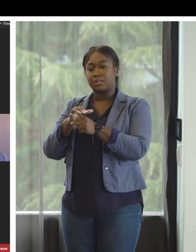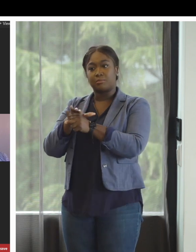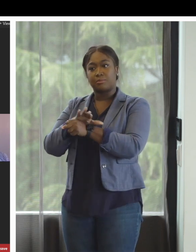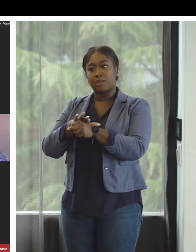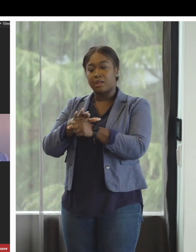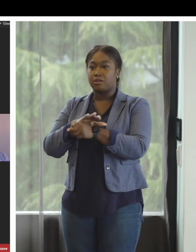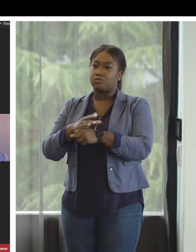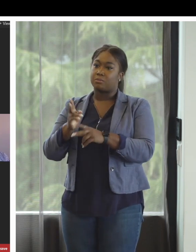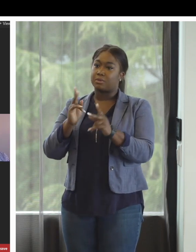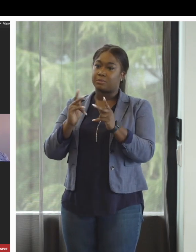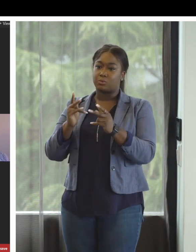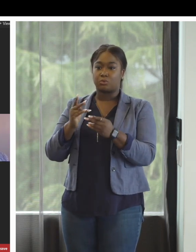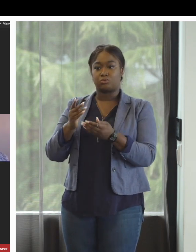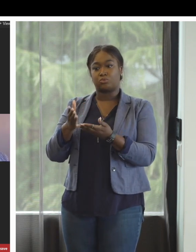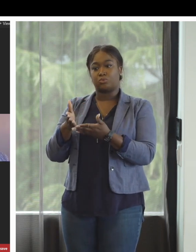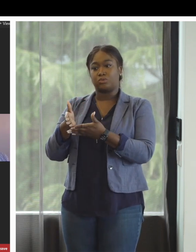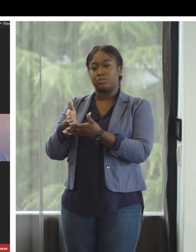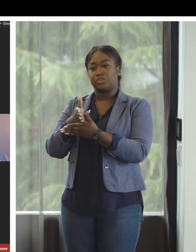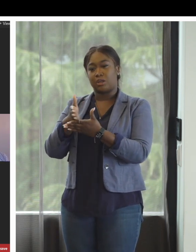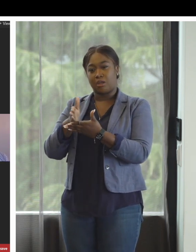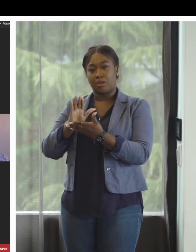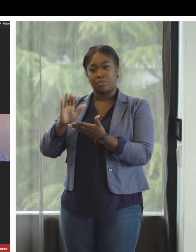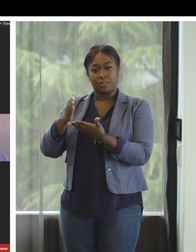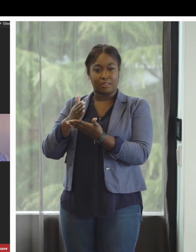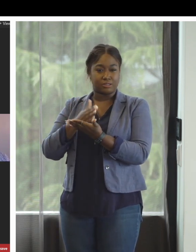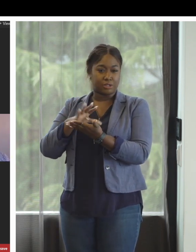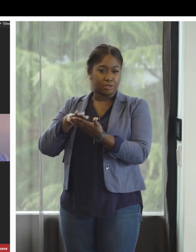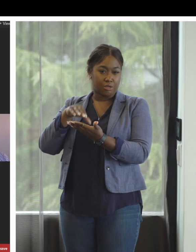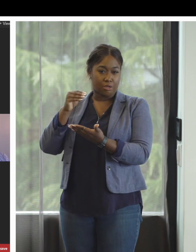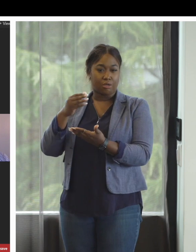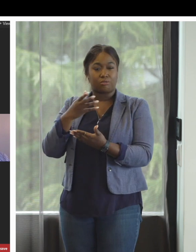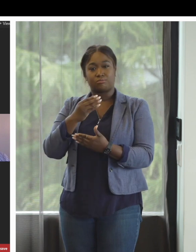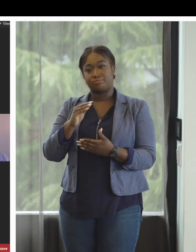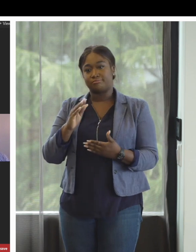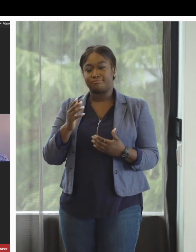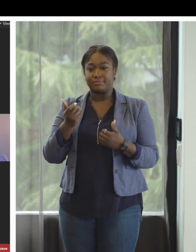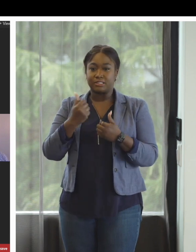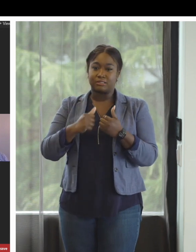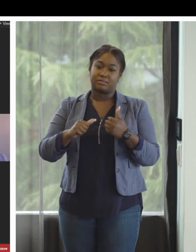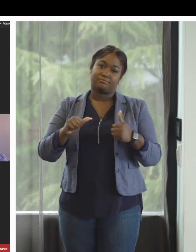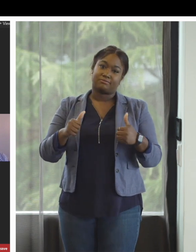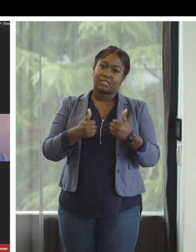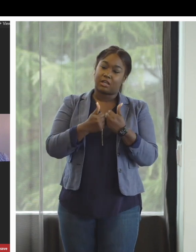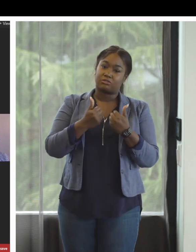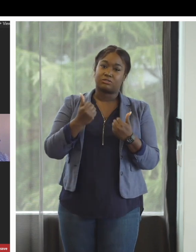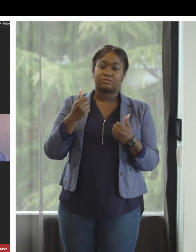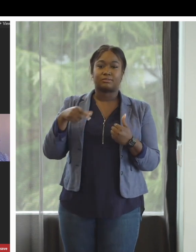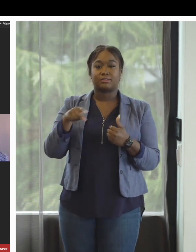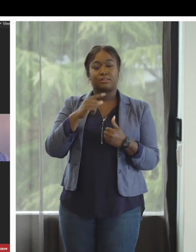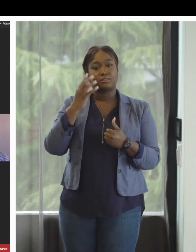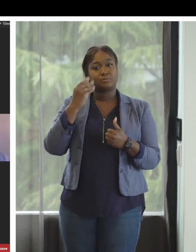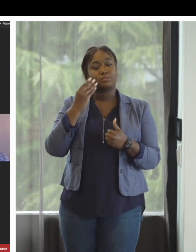experiences with the challenges they might experience and also that group offers that collaborative